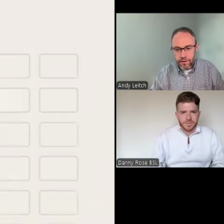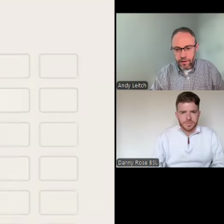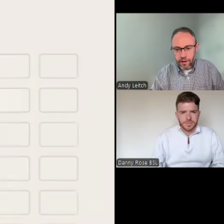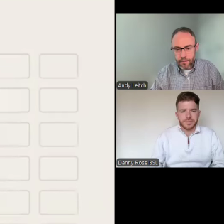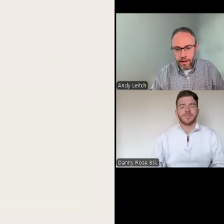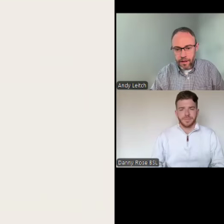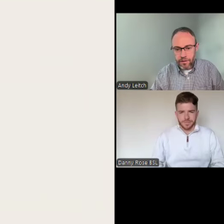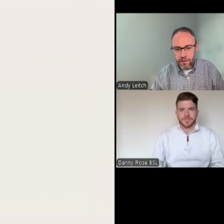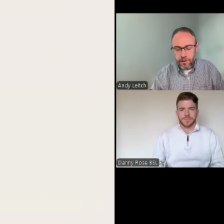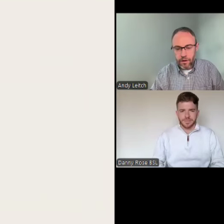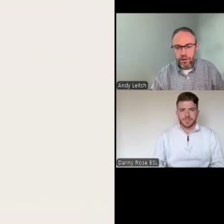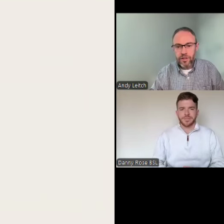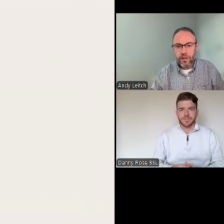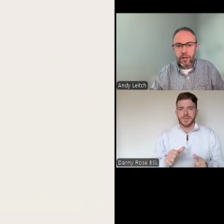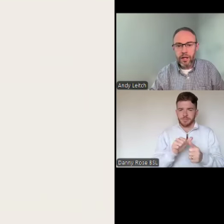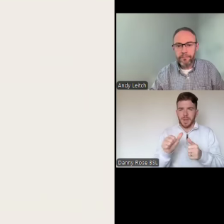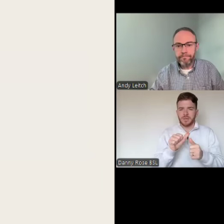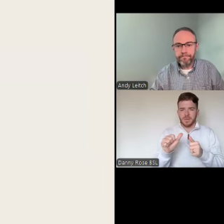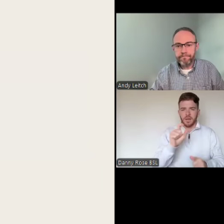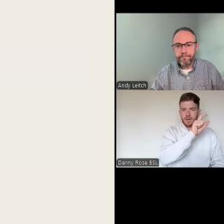so that it appears on a single line.